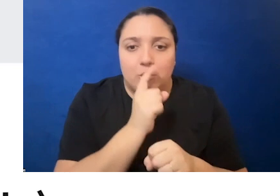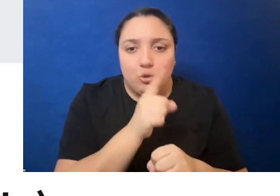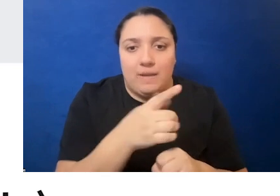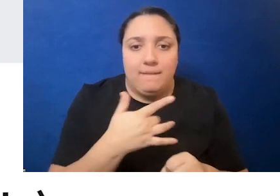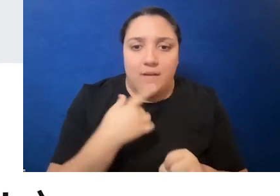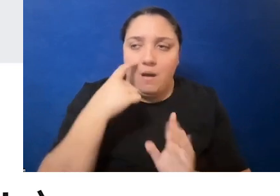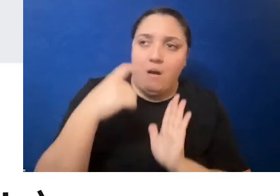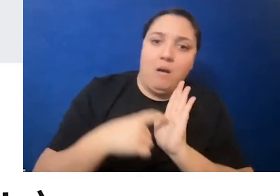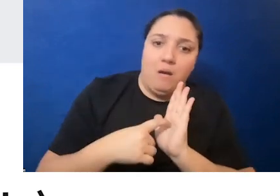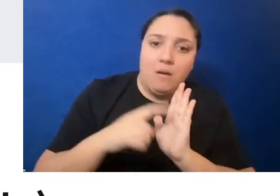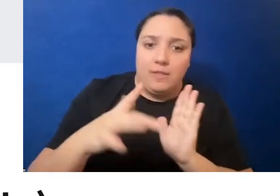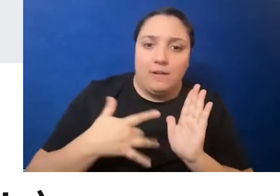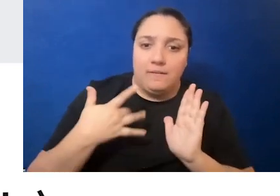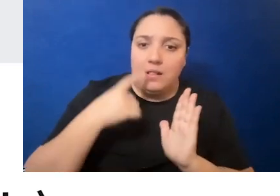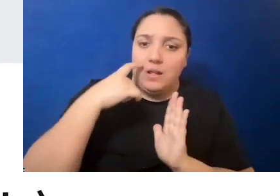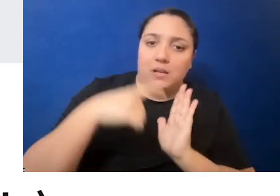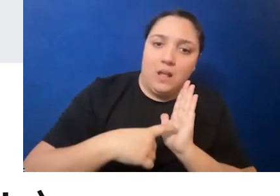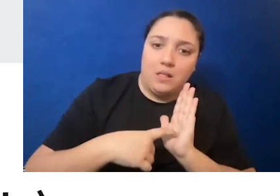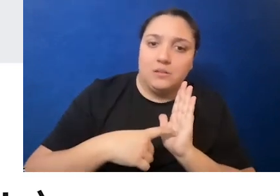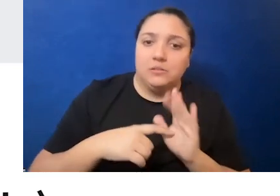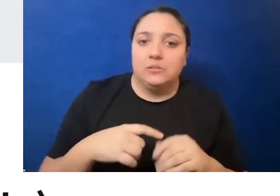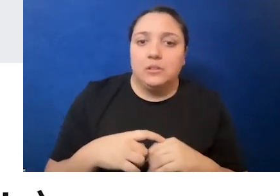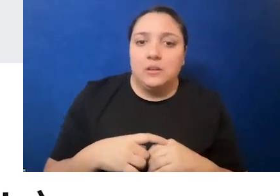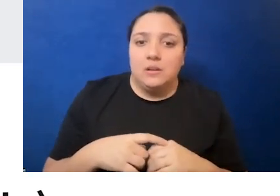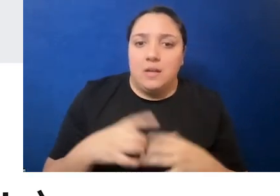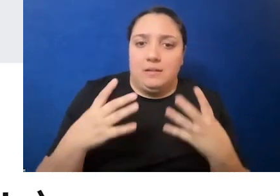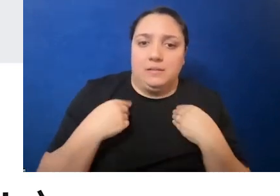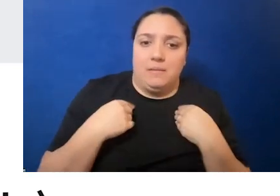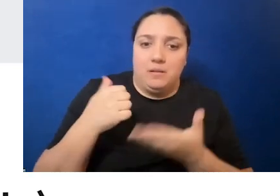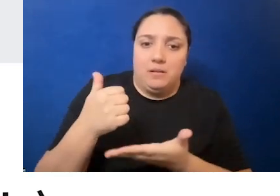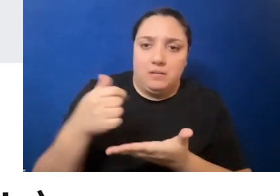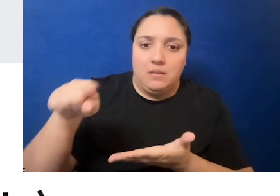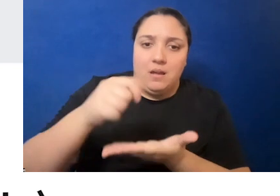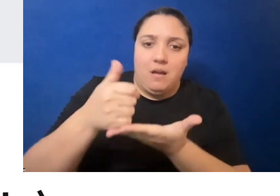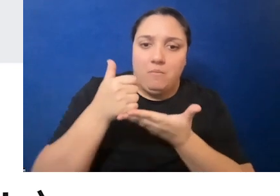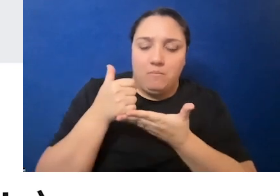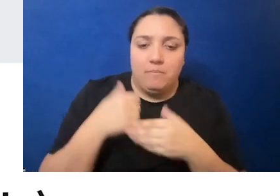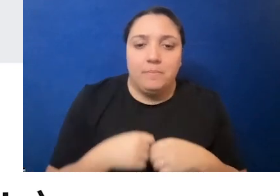KIDS WHICH IS WHAT WE WANT TO DO